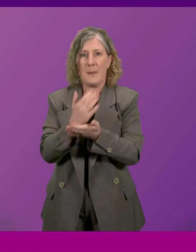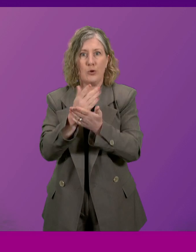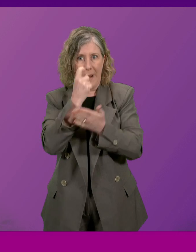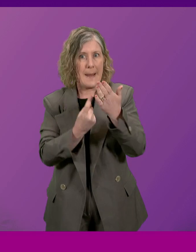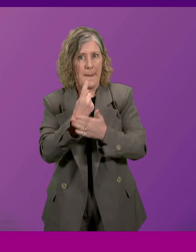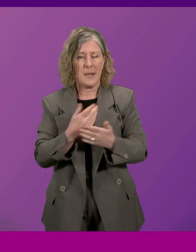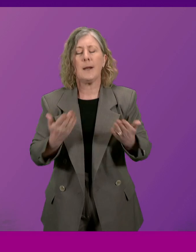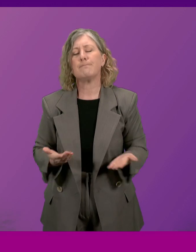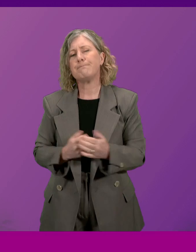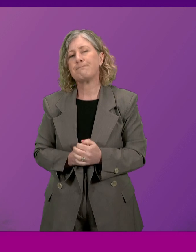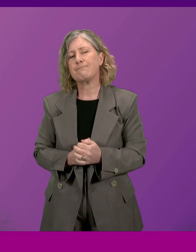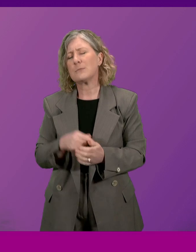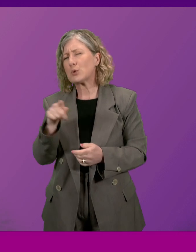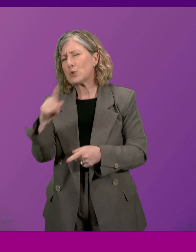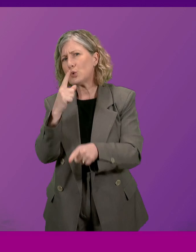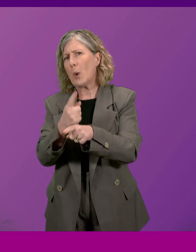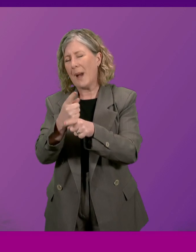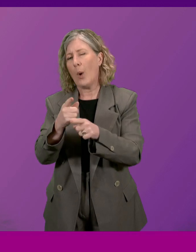John Swinney is talking about correcting the mess that his Government has made,